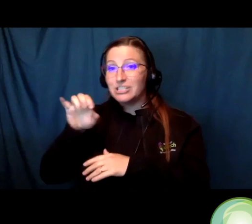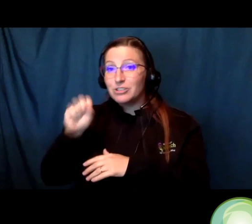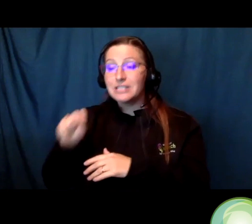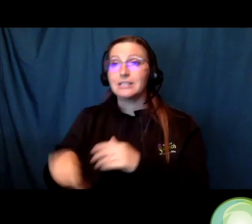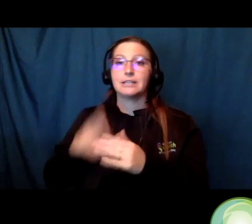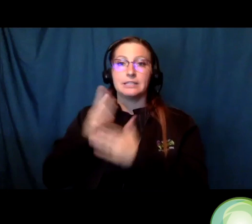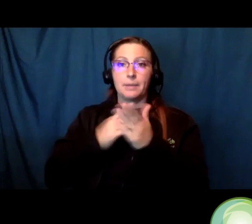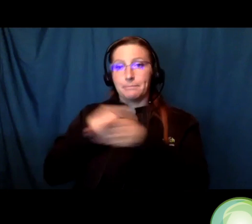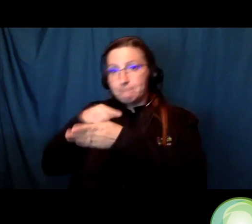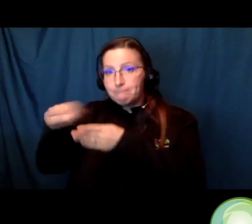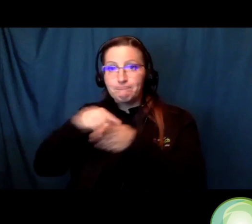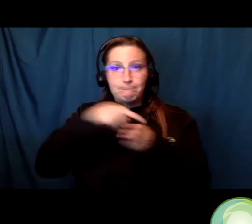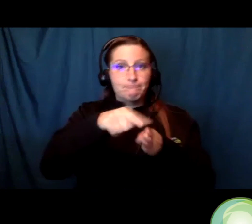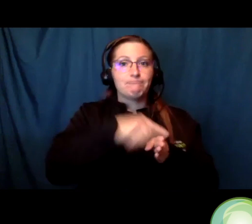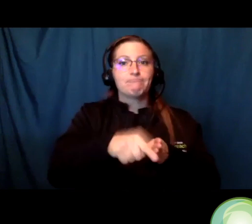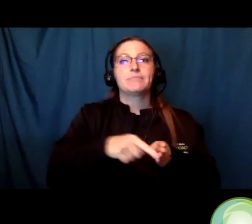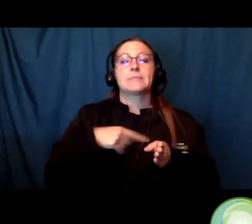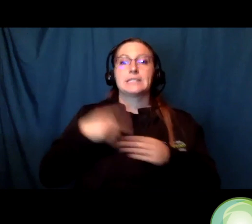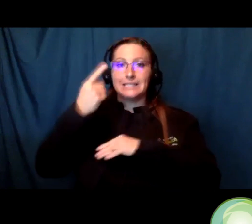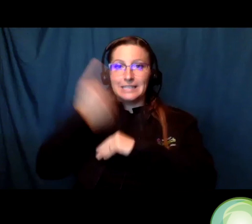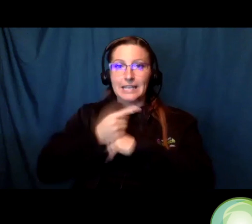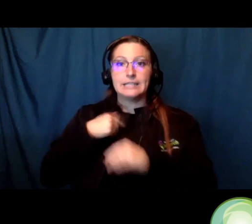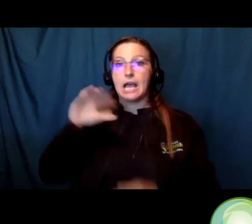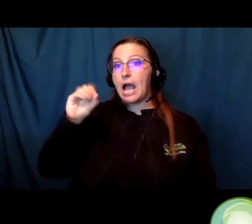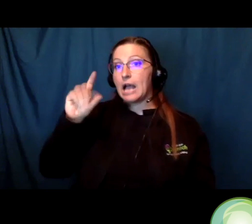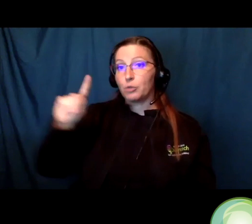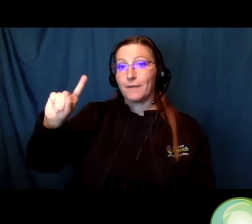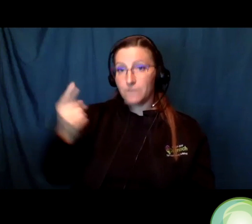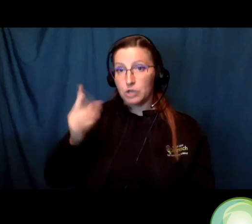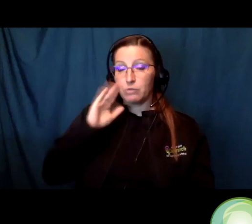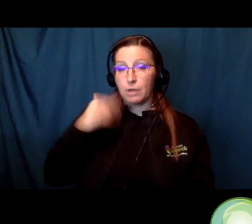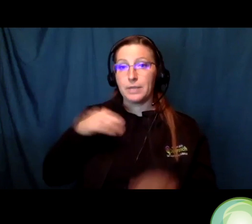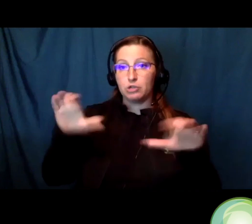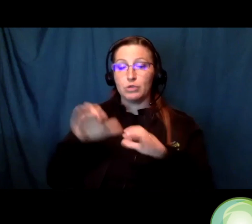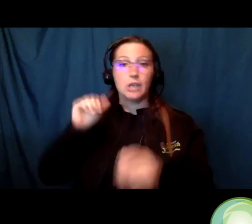um dates..October 1st we will be doing an auditory processing